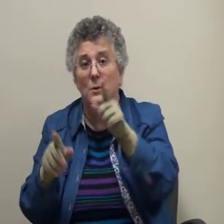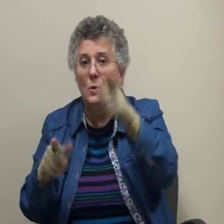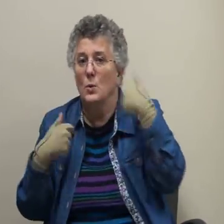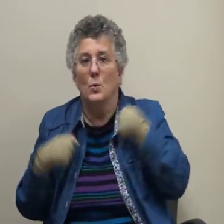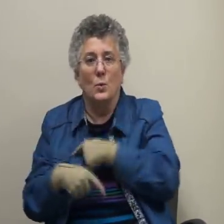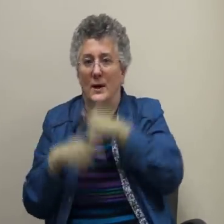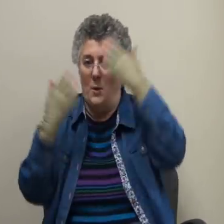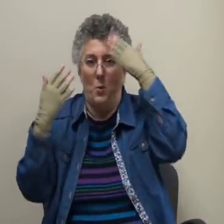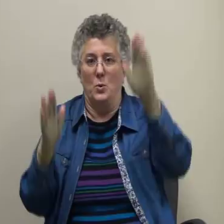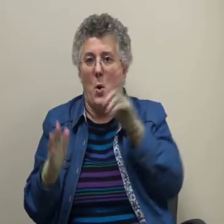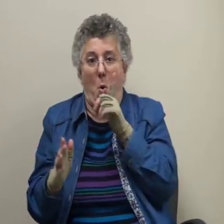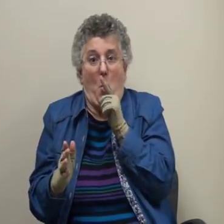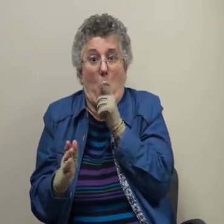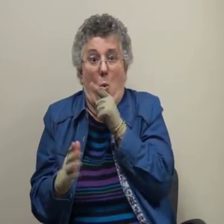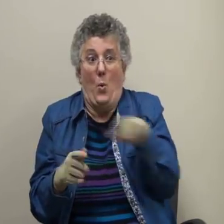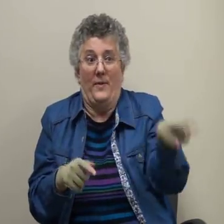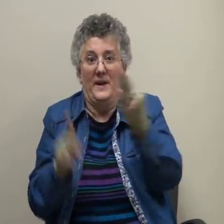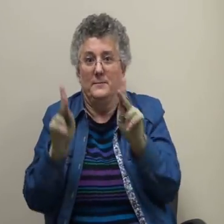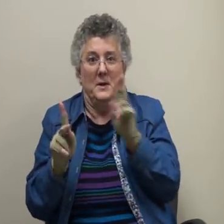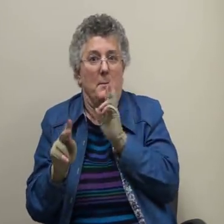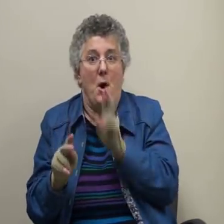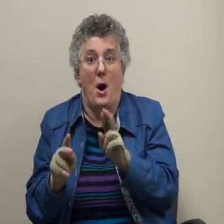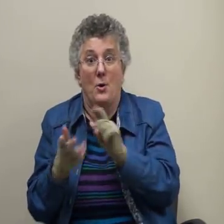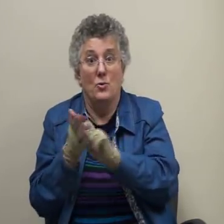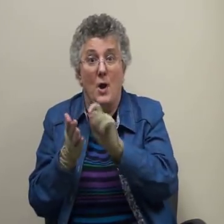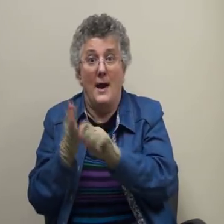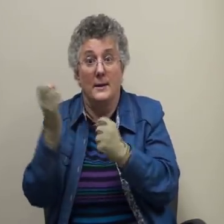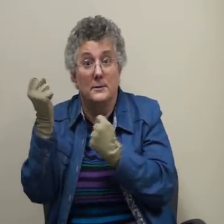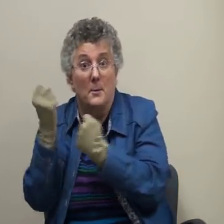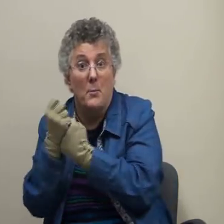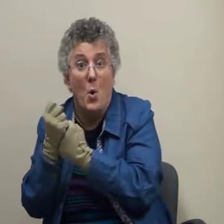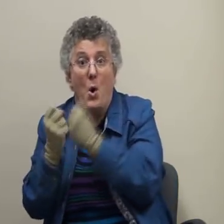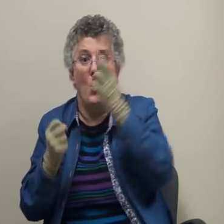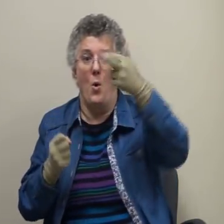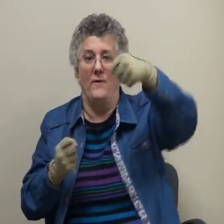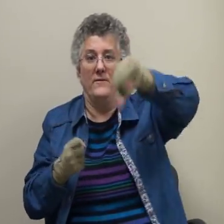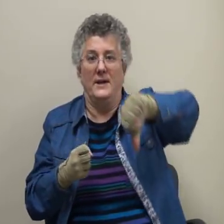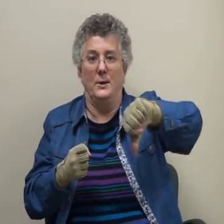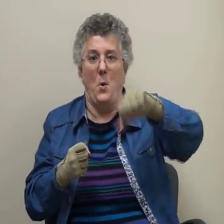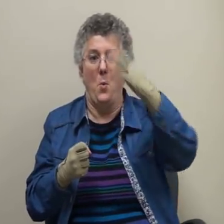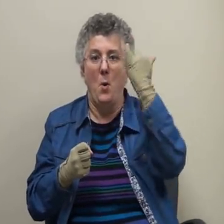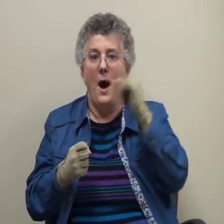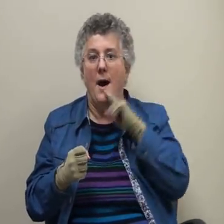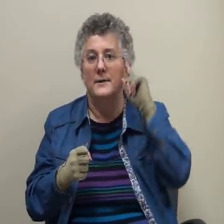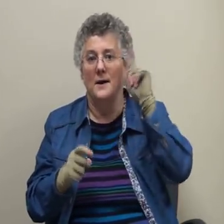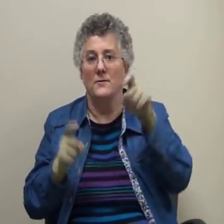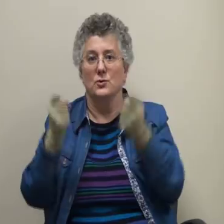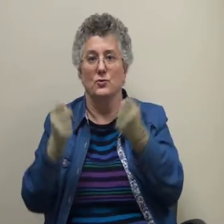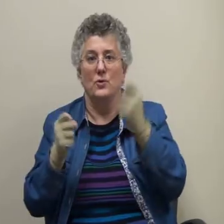We don't know who these people are, they may write to support or decide against deaf people driving trucks.